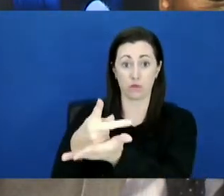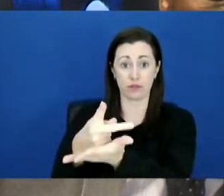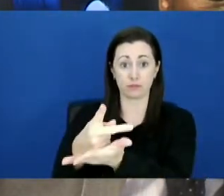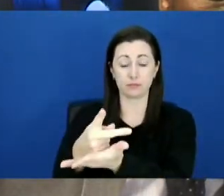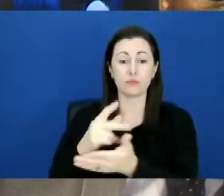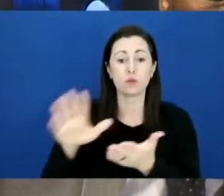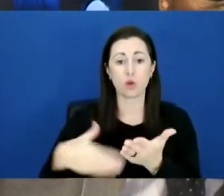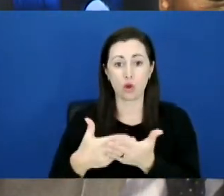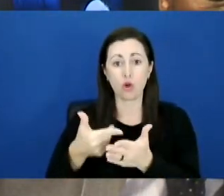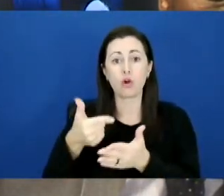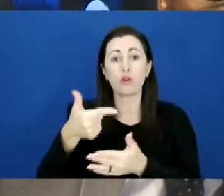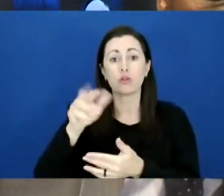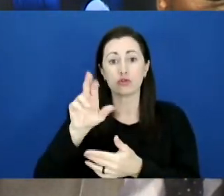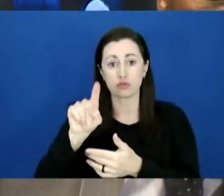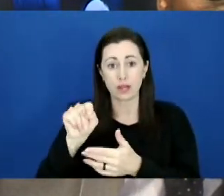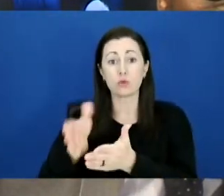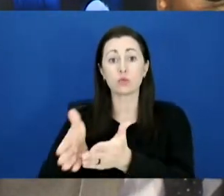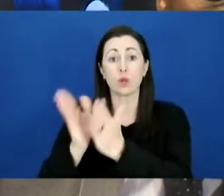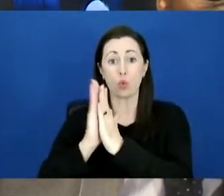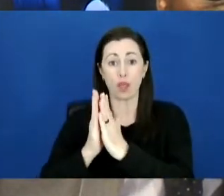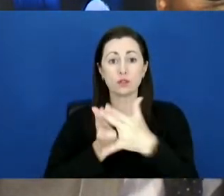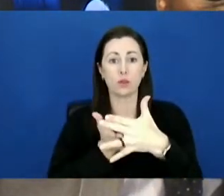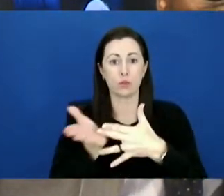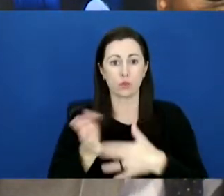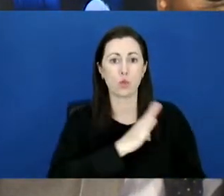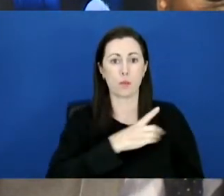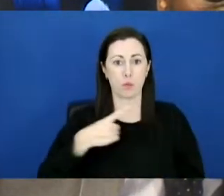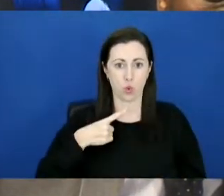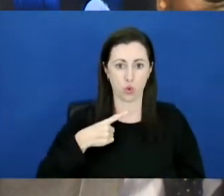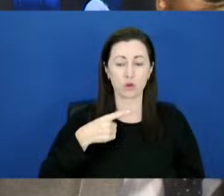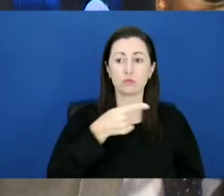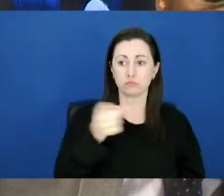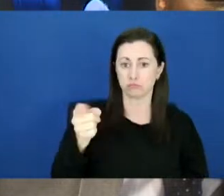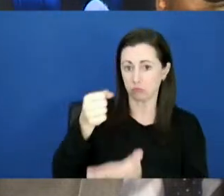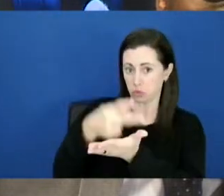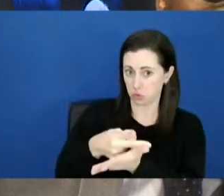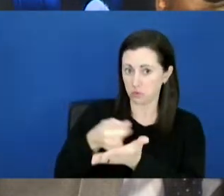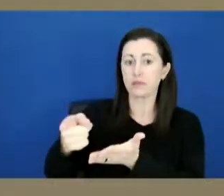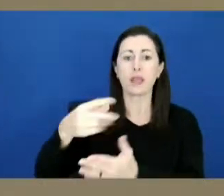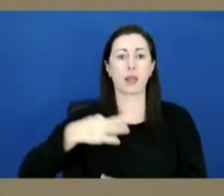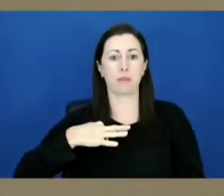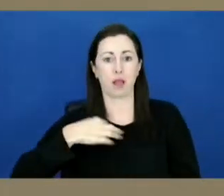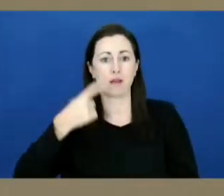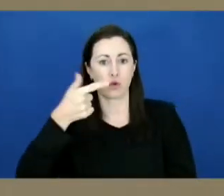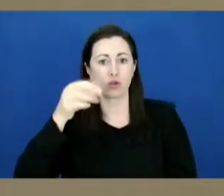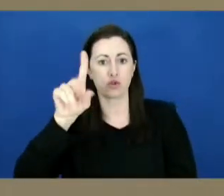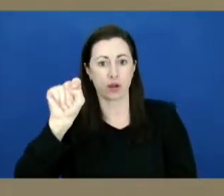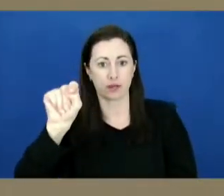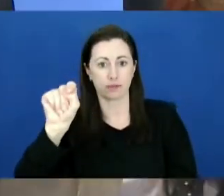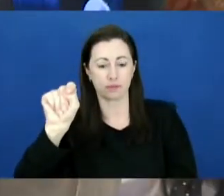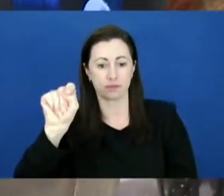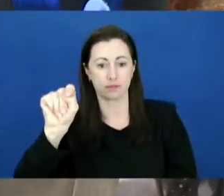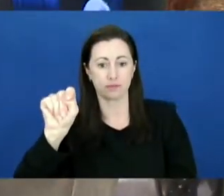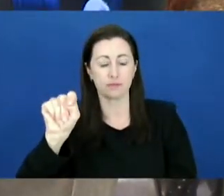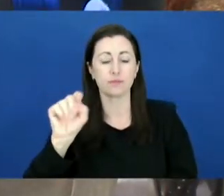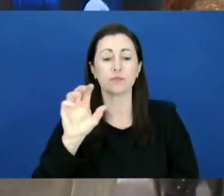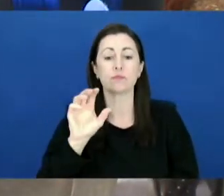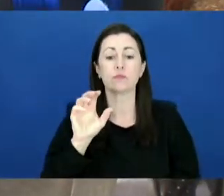APPLY FOR A GRANT WITHOUT THE BOARD OF COUNTY COMMISSIONERS APPROVING IT. ALL OF THEIR GRANT REQUESTS COME